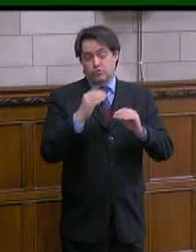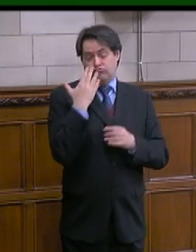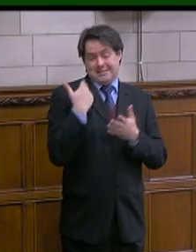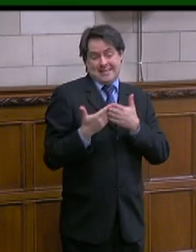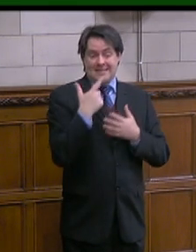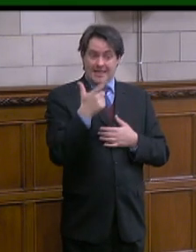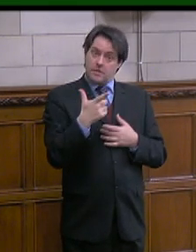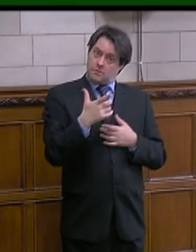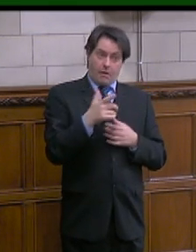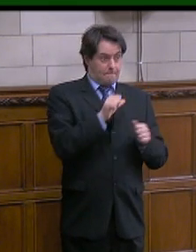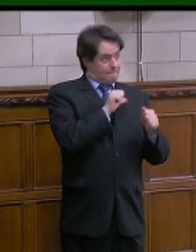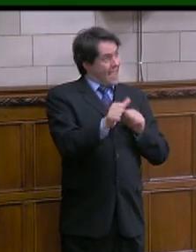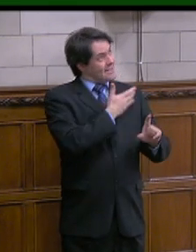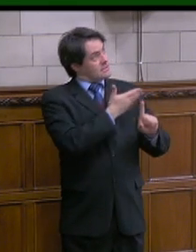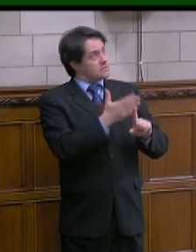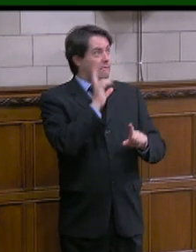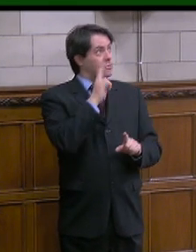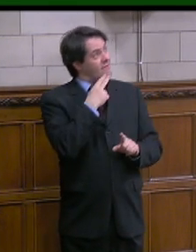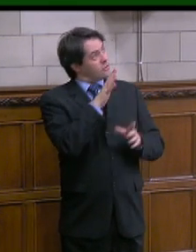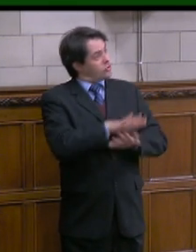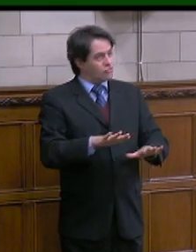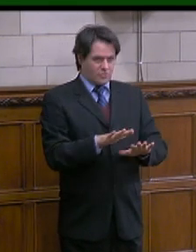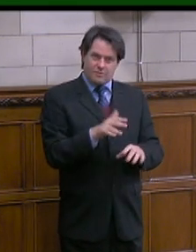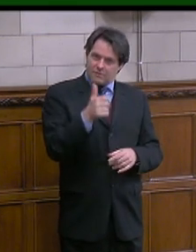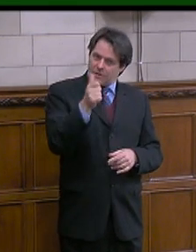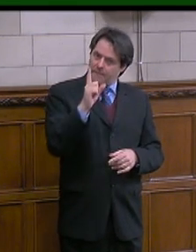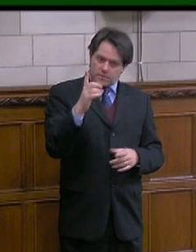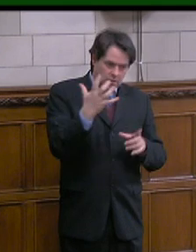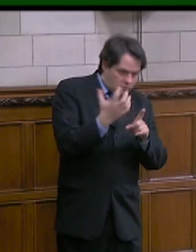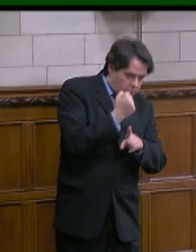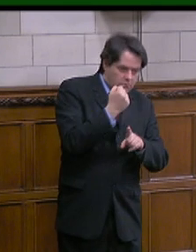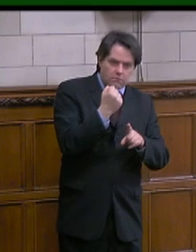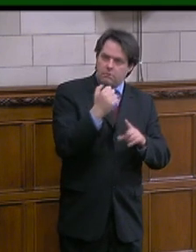is at an all-time high, the latest figures show that the attainment gap between deaf